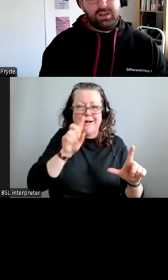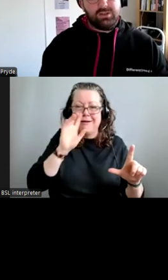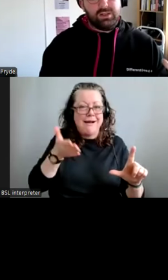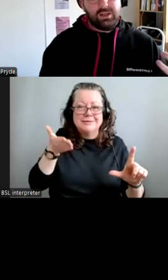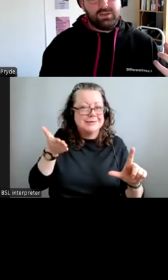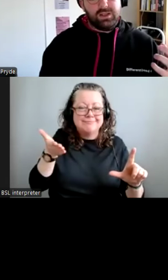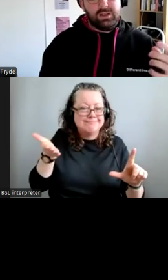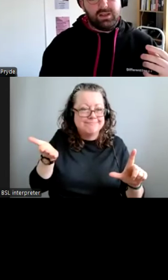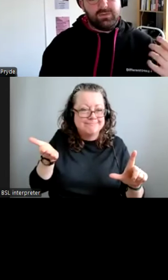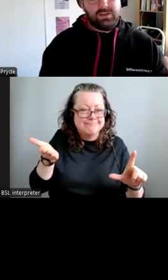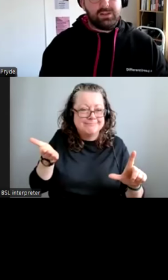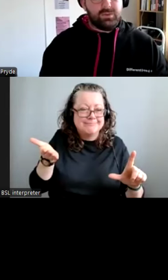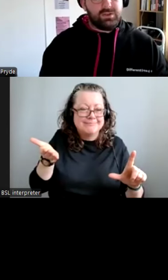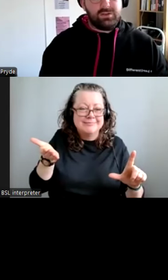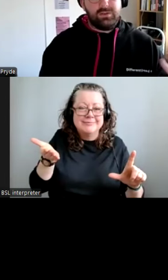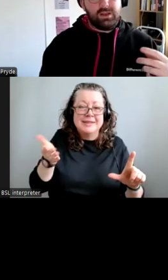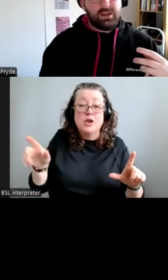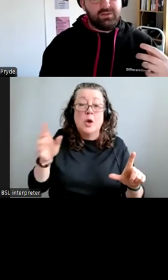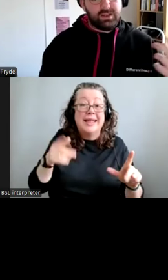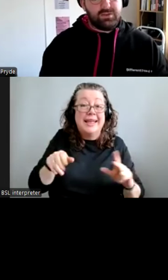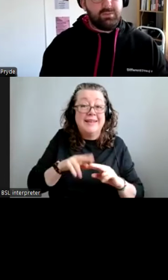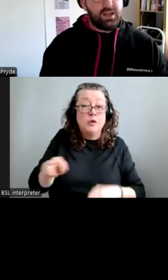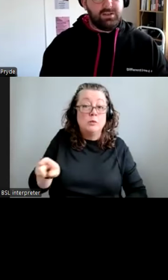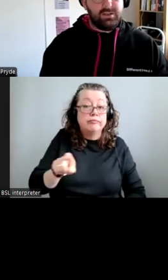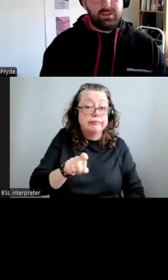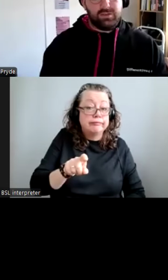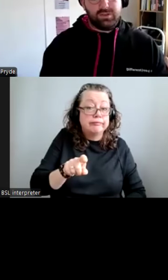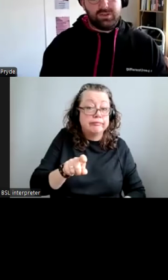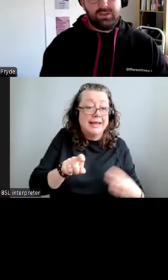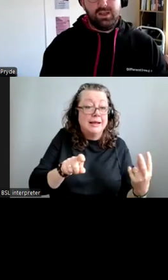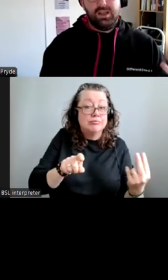this will actually read out saying this event supports essential companions to those users.